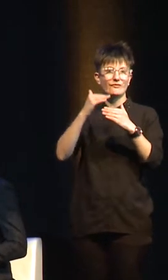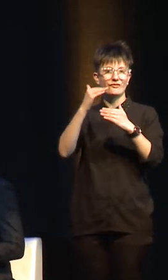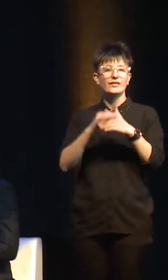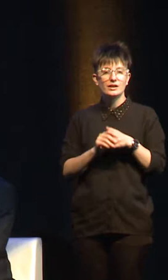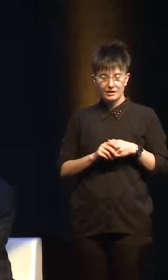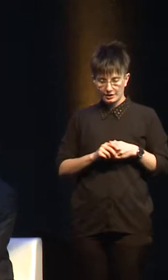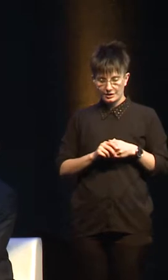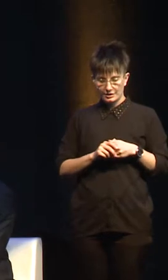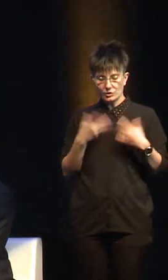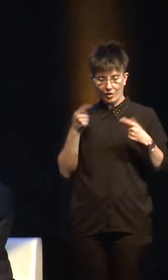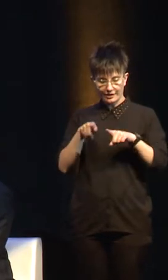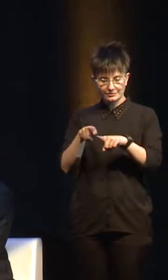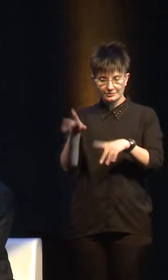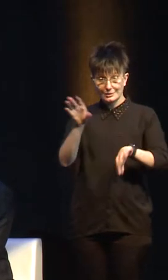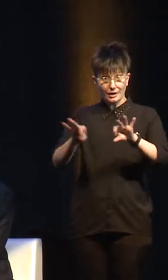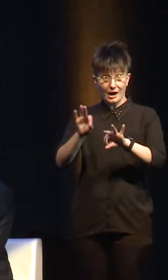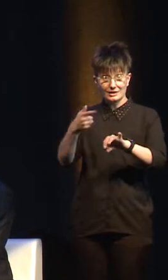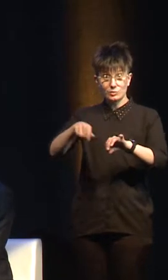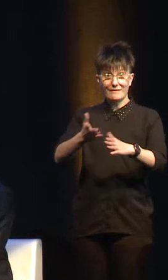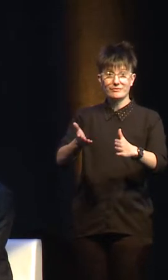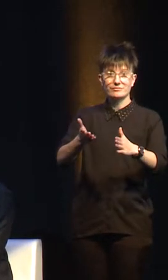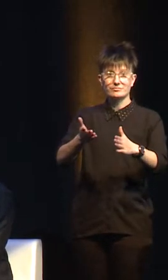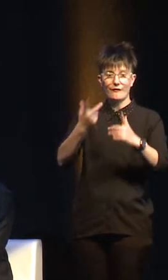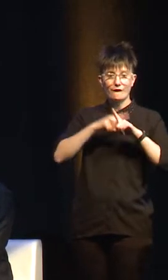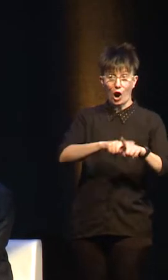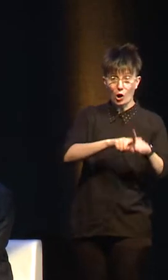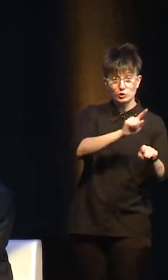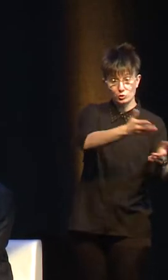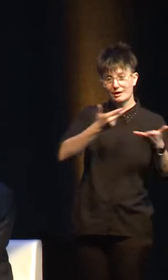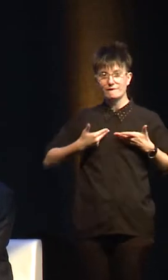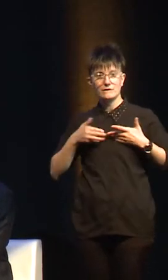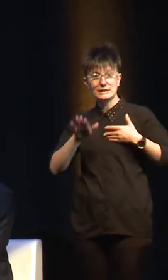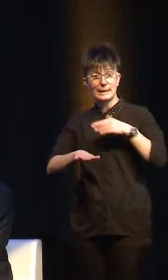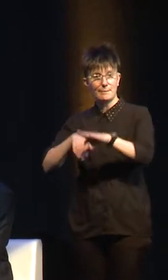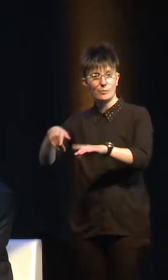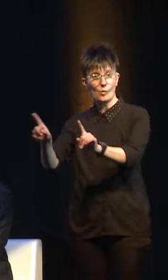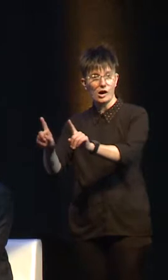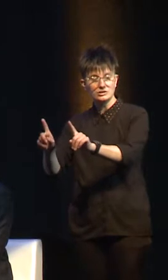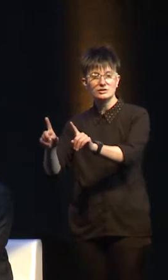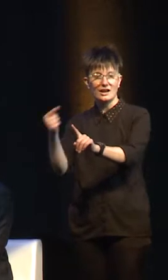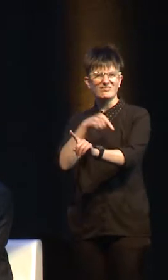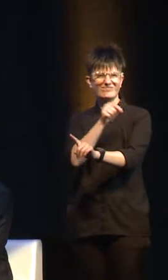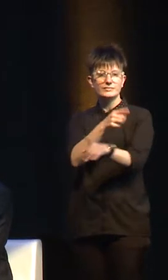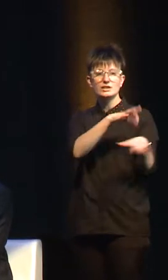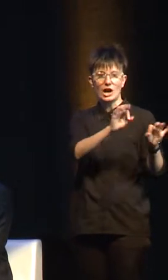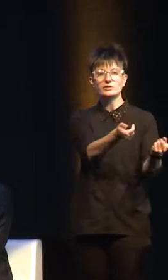on to give us the pathway that we've outlined tells us that that's we were at so I'm confident